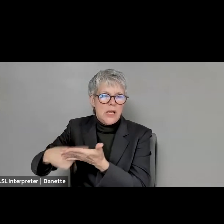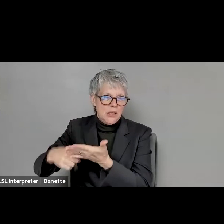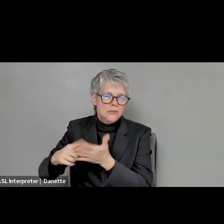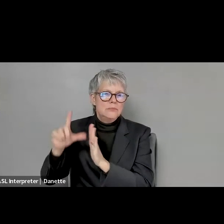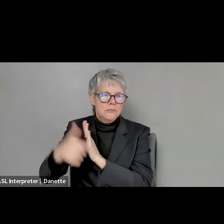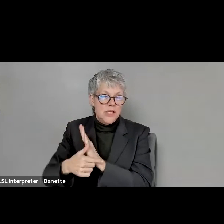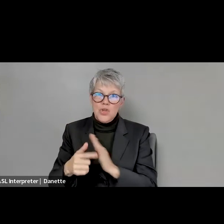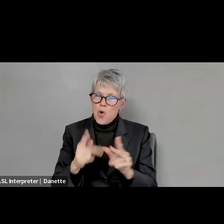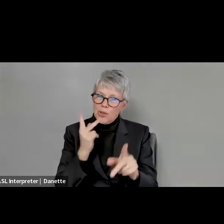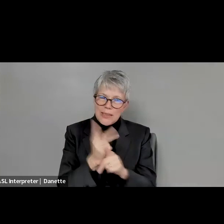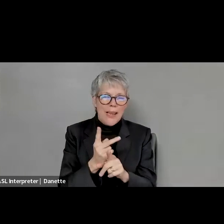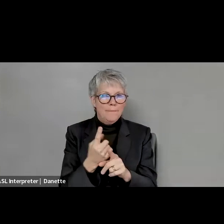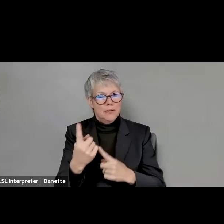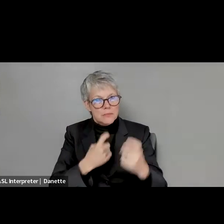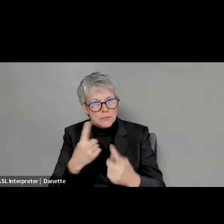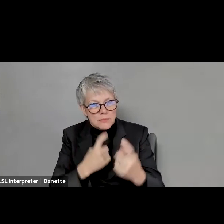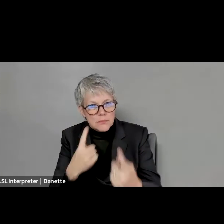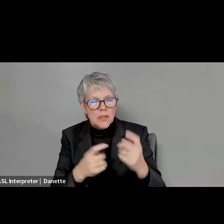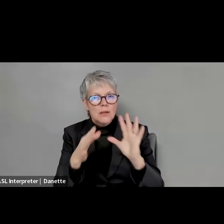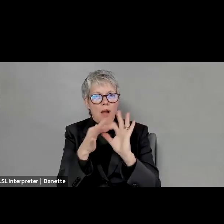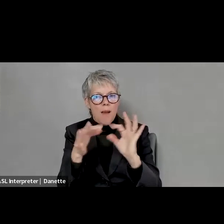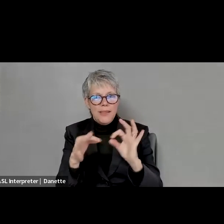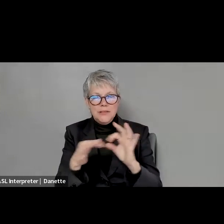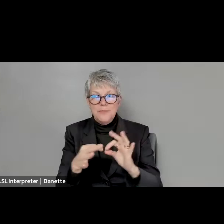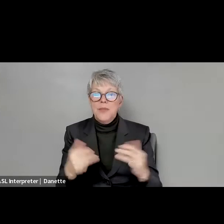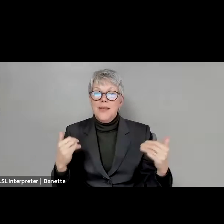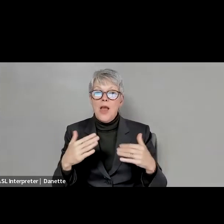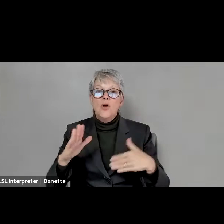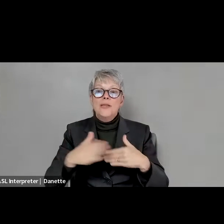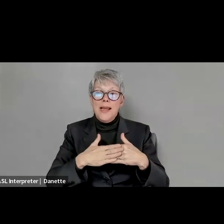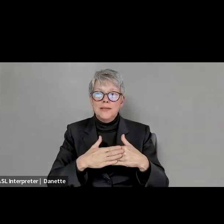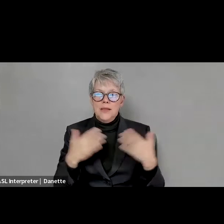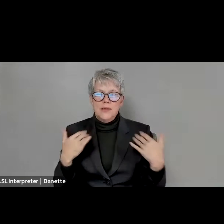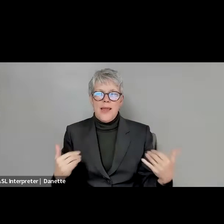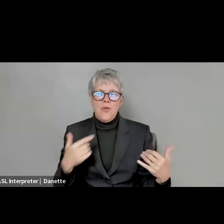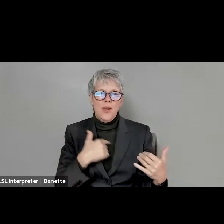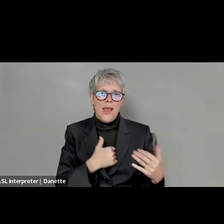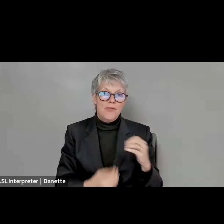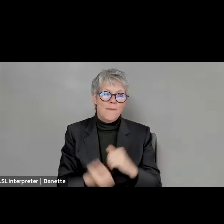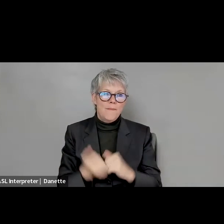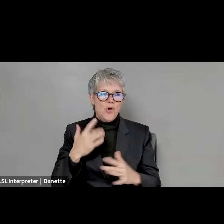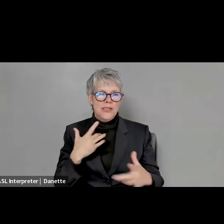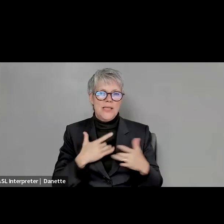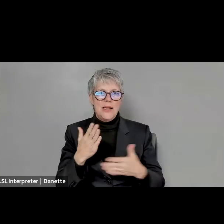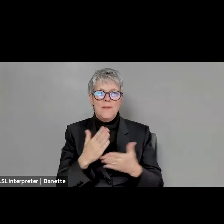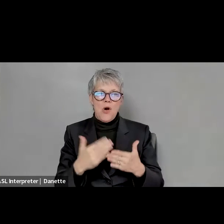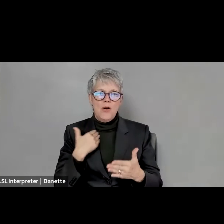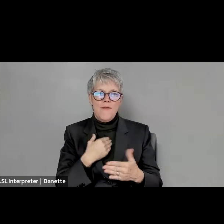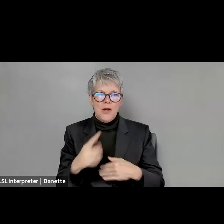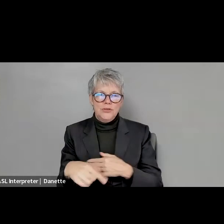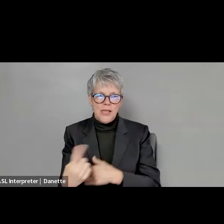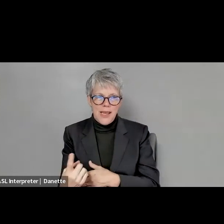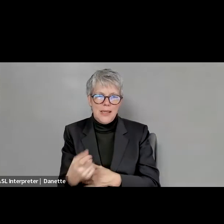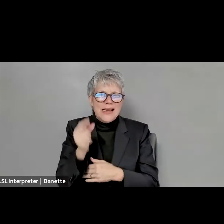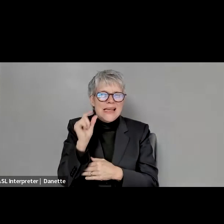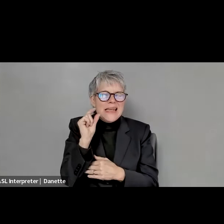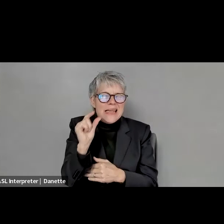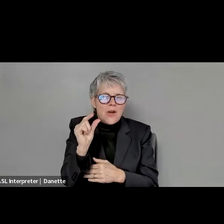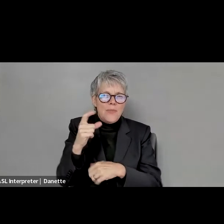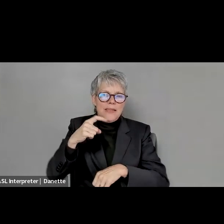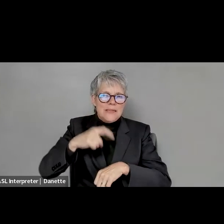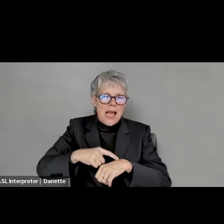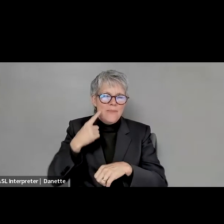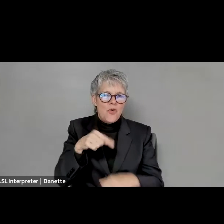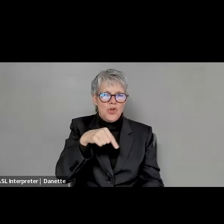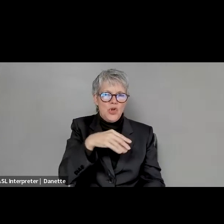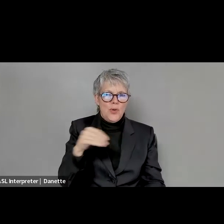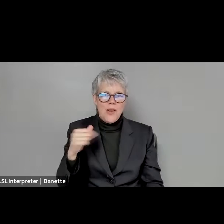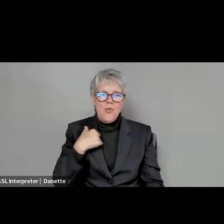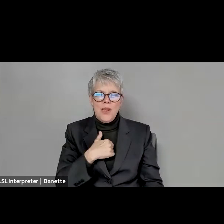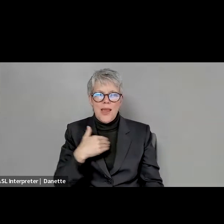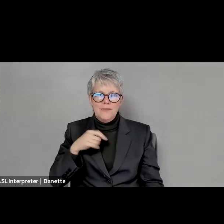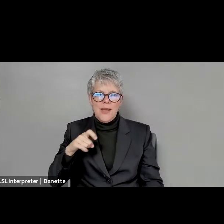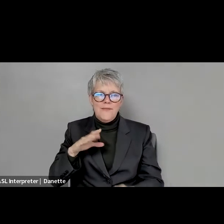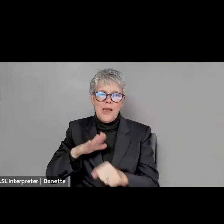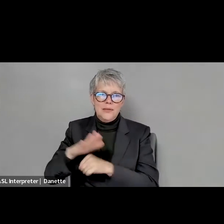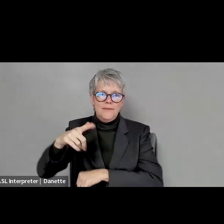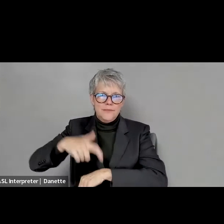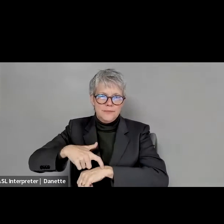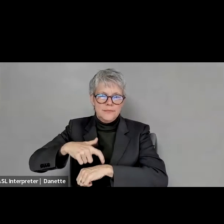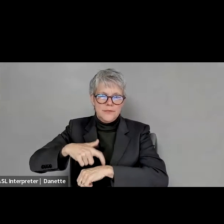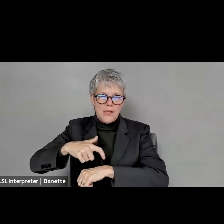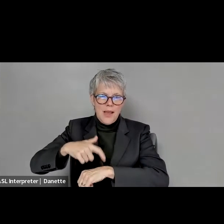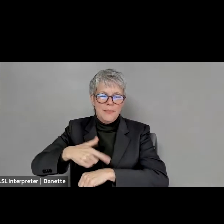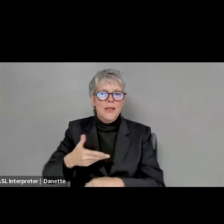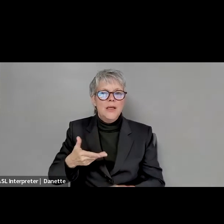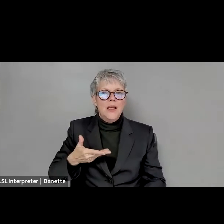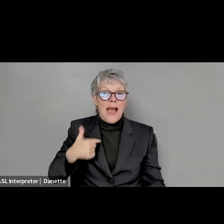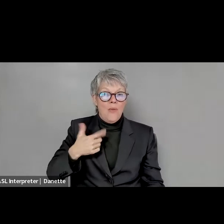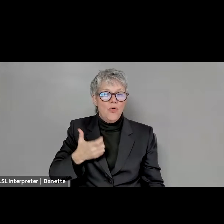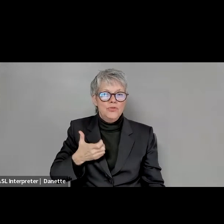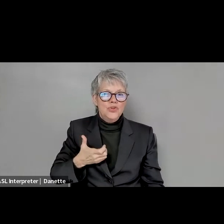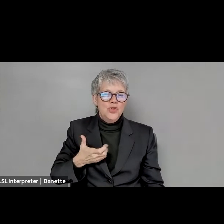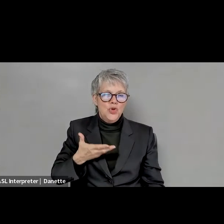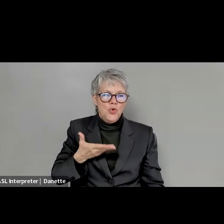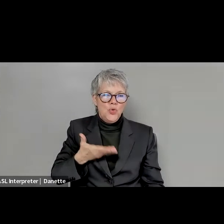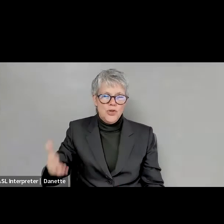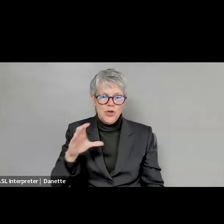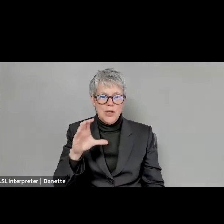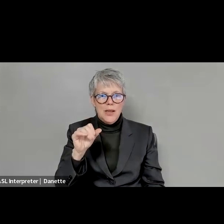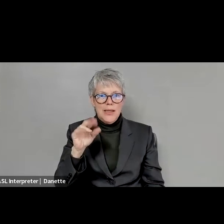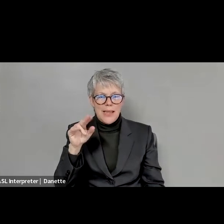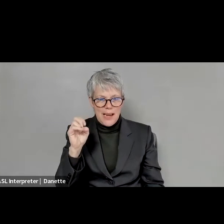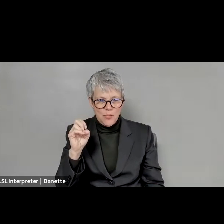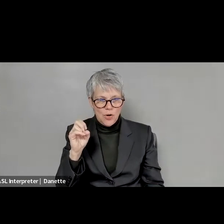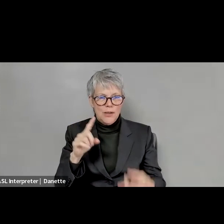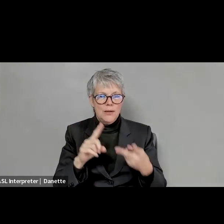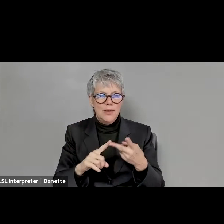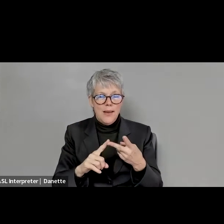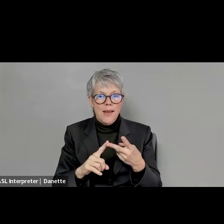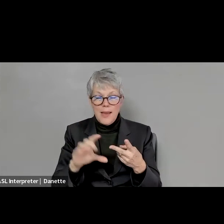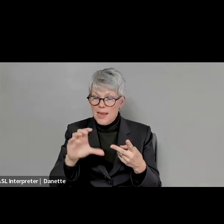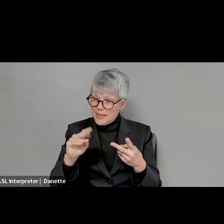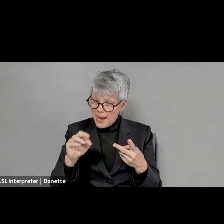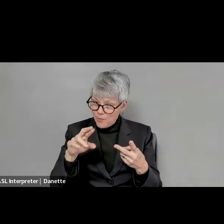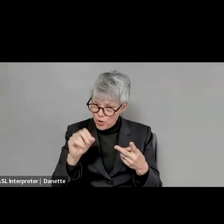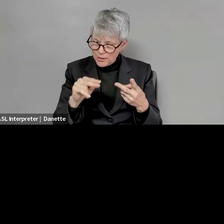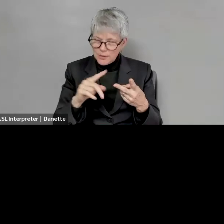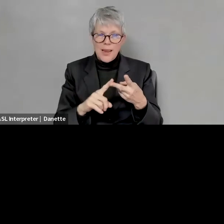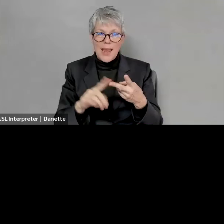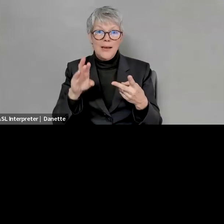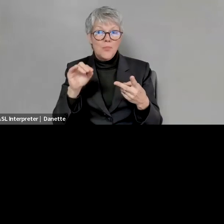Kelly Crosbie: All right Now we are going to do, I think. Next slide, please. You're going to have the most exciting part of our day today. We'll probably have only a little bit of time for a few more at the end, so I want to make sure that we have a lot of time to um. I'm going to introduce um. Cameron Tempson and Bradley Smith to join me on screen. If you guys are willing,